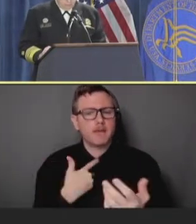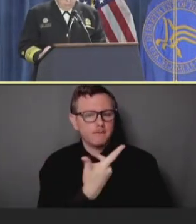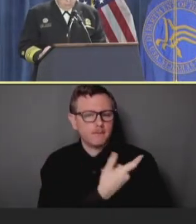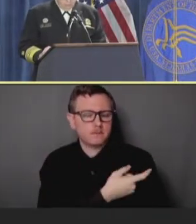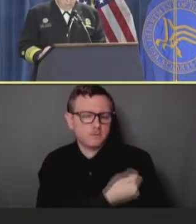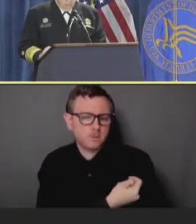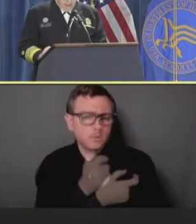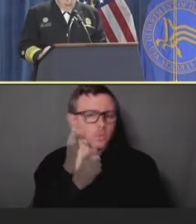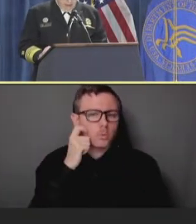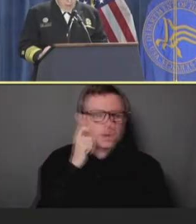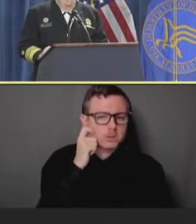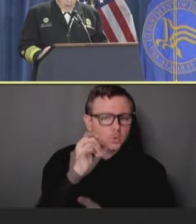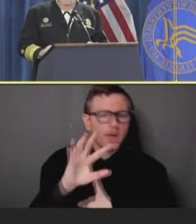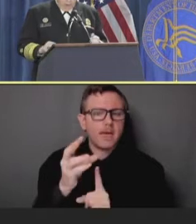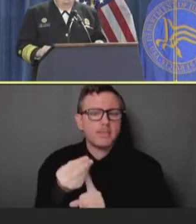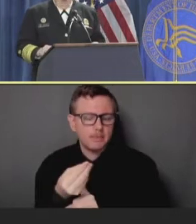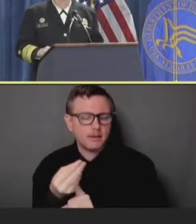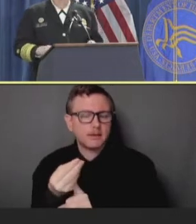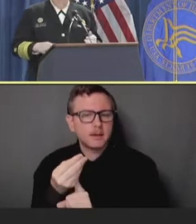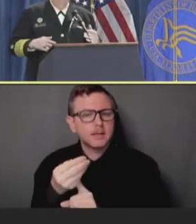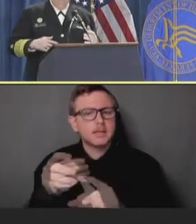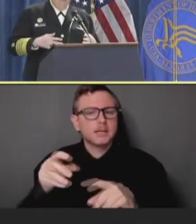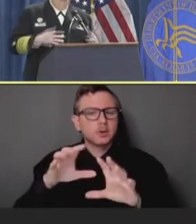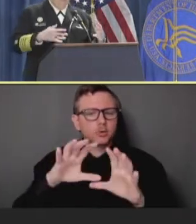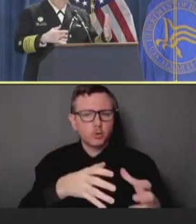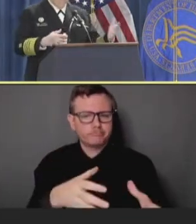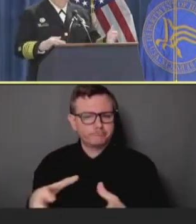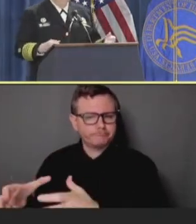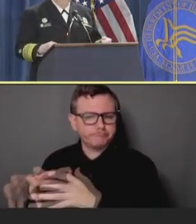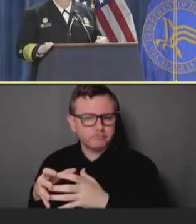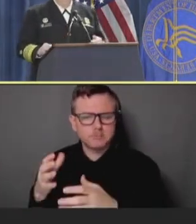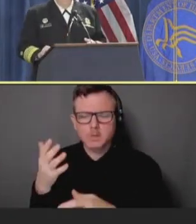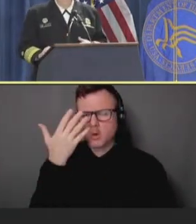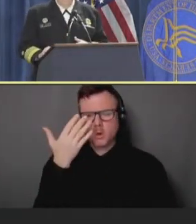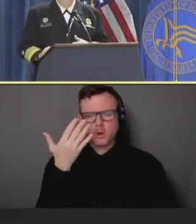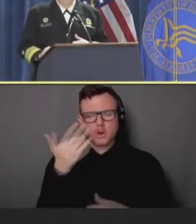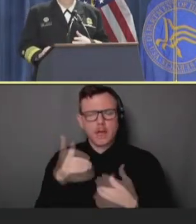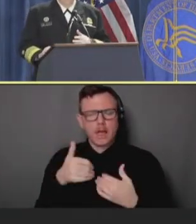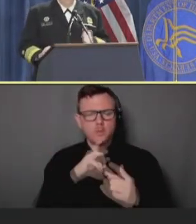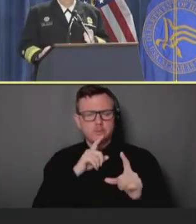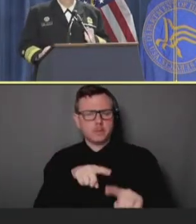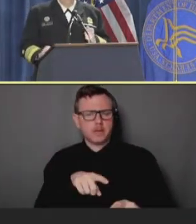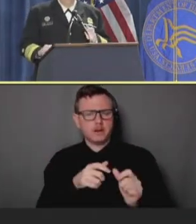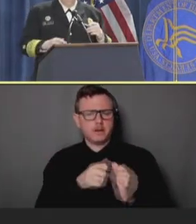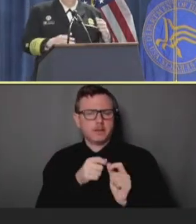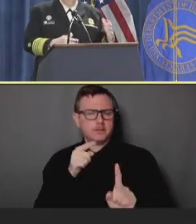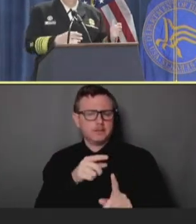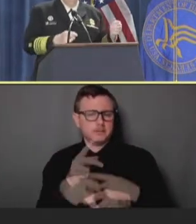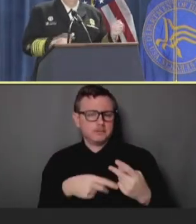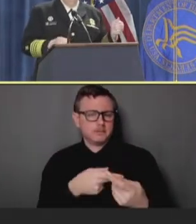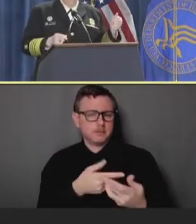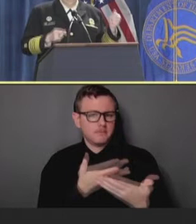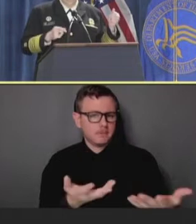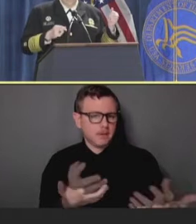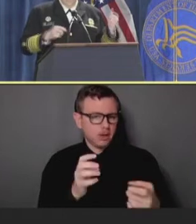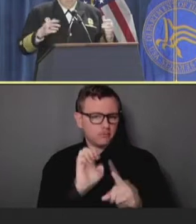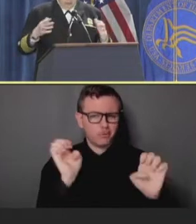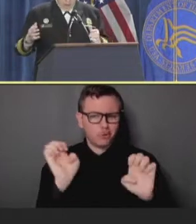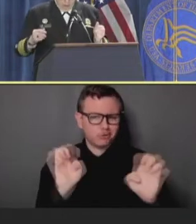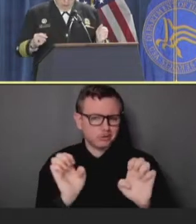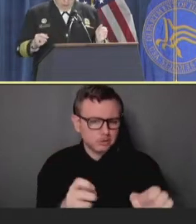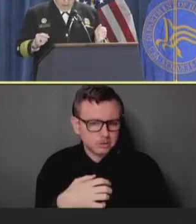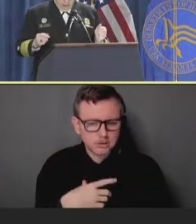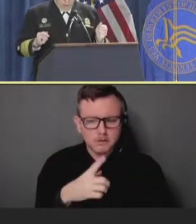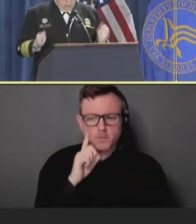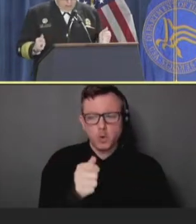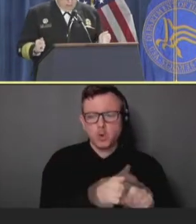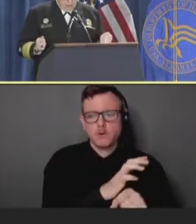Now, while we respond to public health emergencies, such as COVID-19 and monkeypox, we must remain